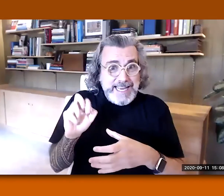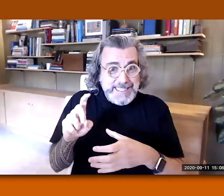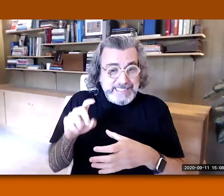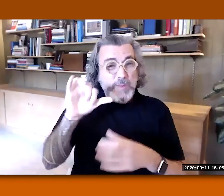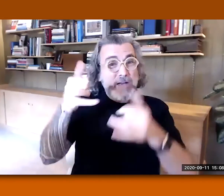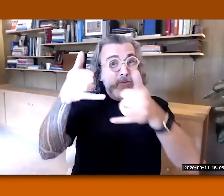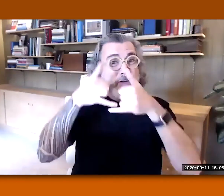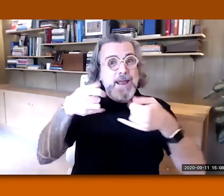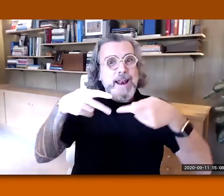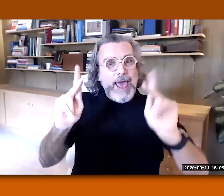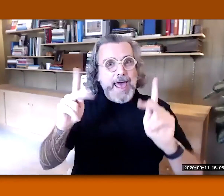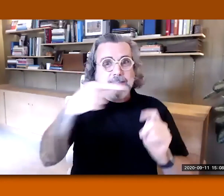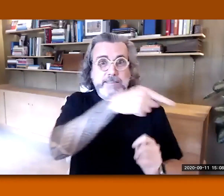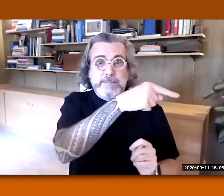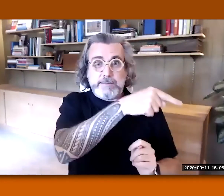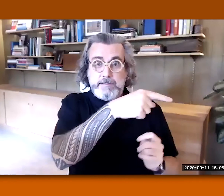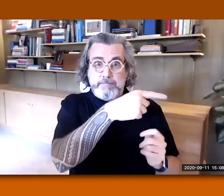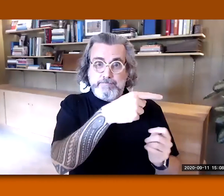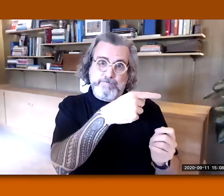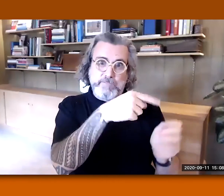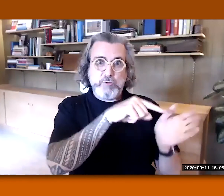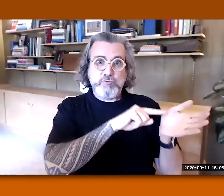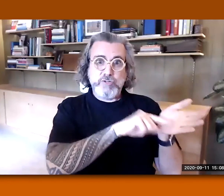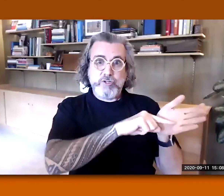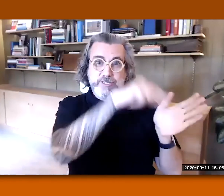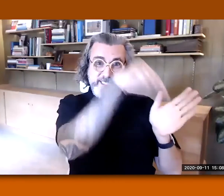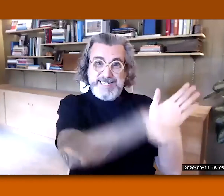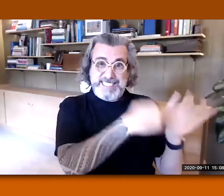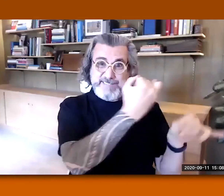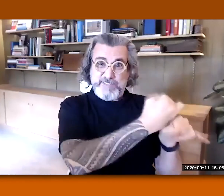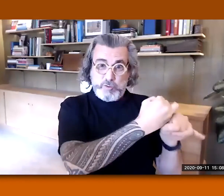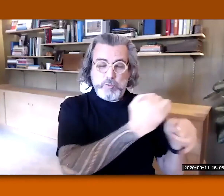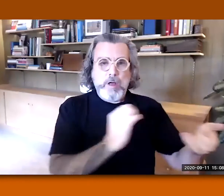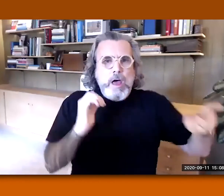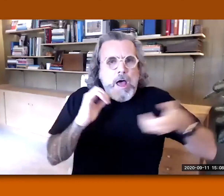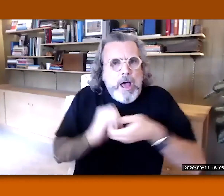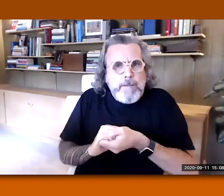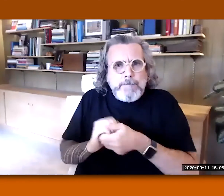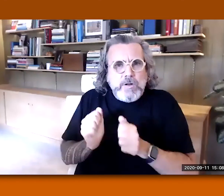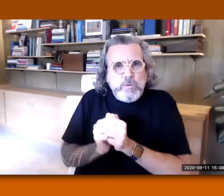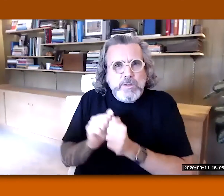So there is a push for the research-intensive universities